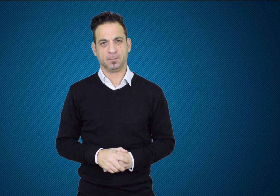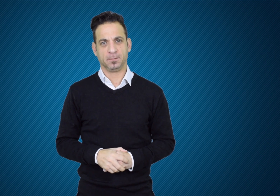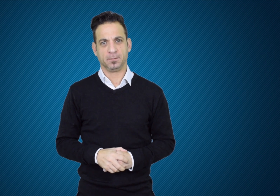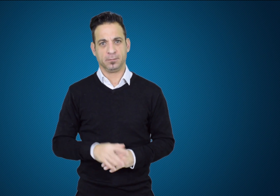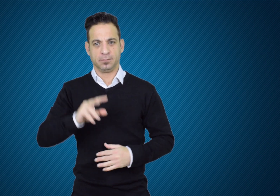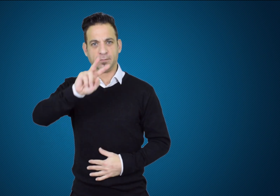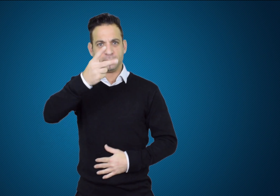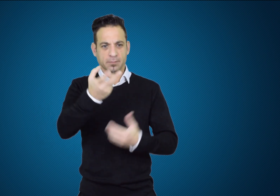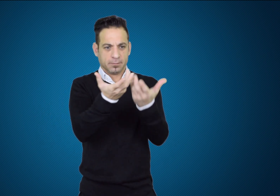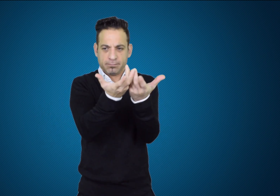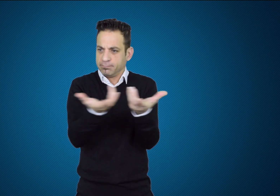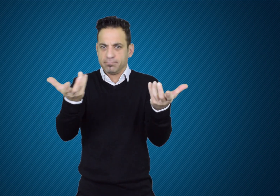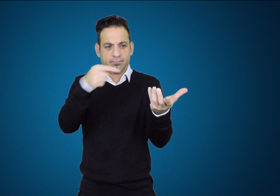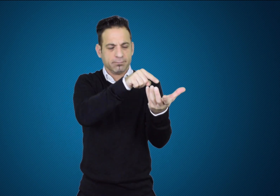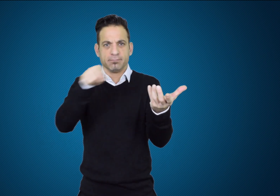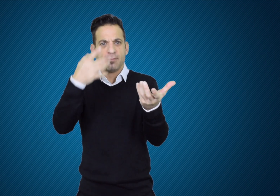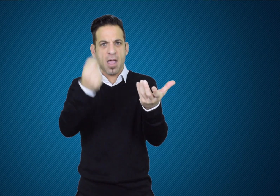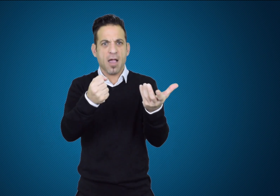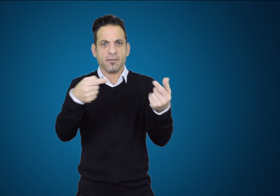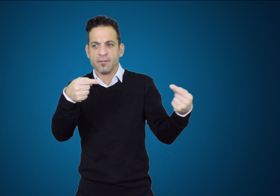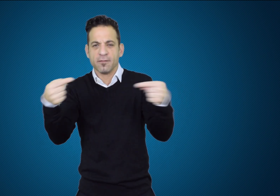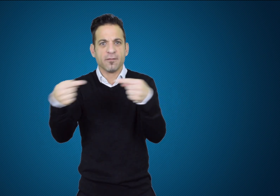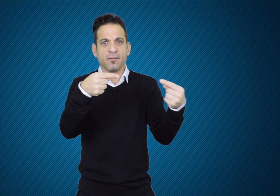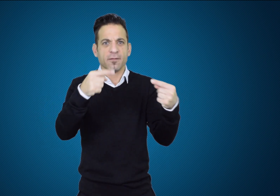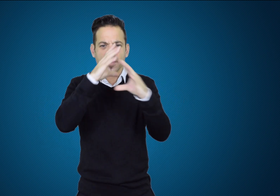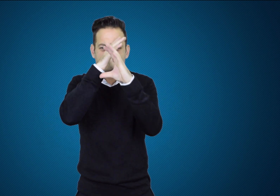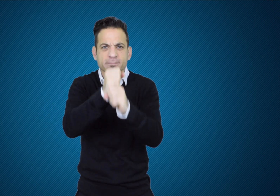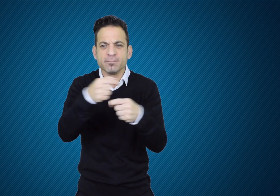in a second faction group on ICSD leadership issues involving